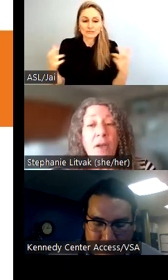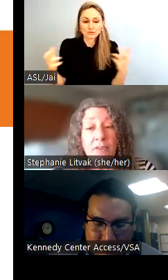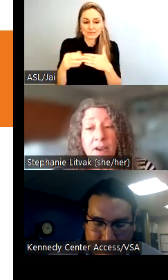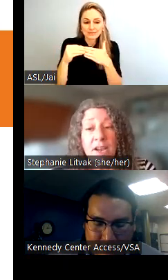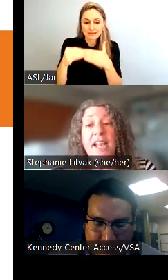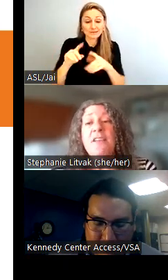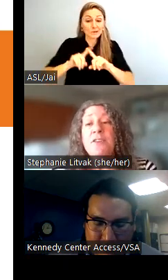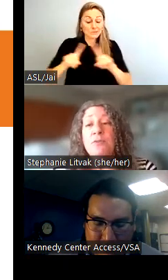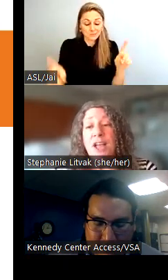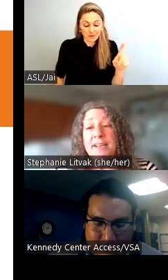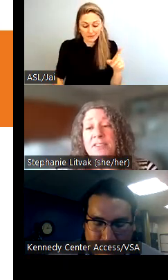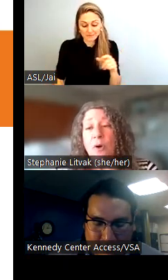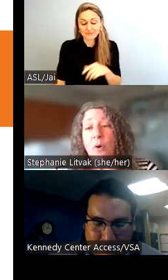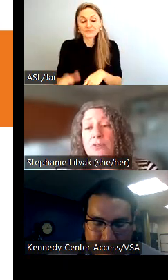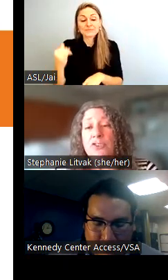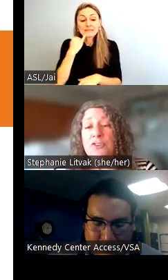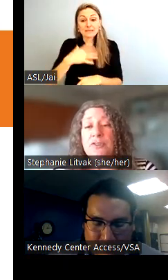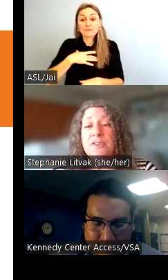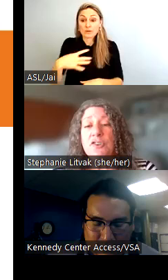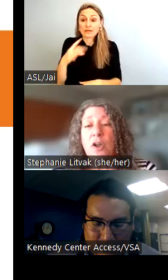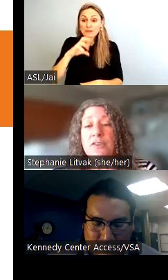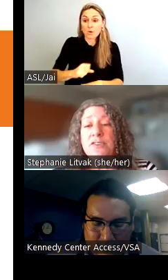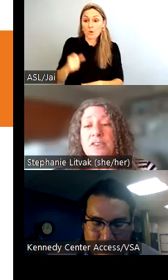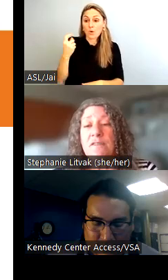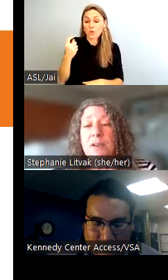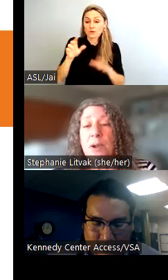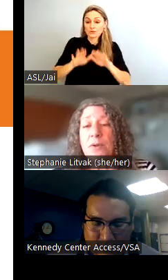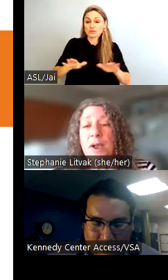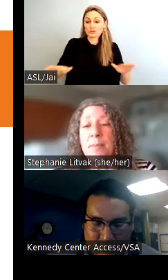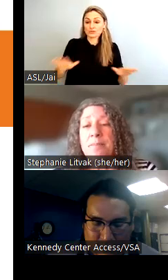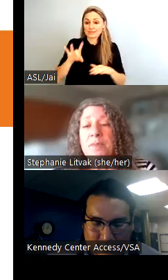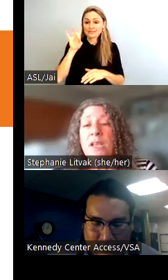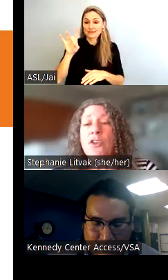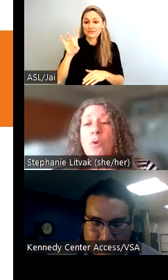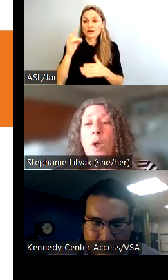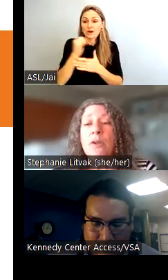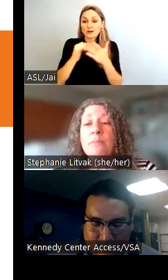However, if you liked the old Children's Visual Art Discovery Program, you are welcome to